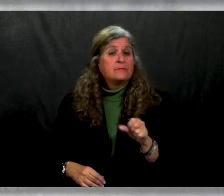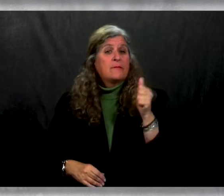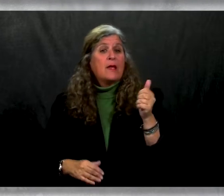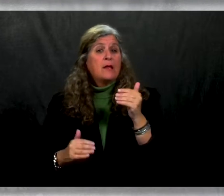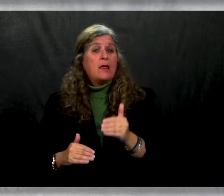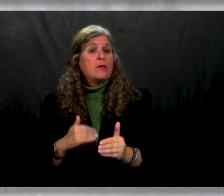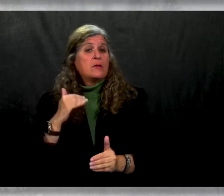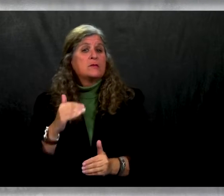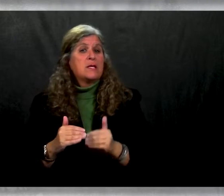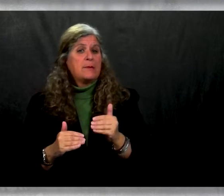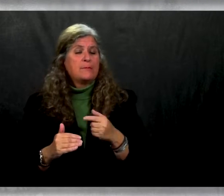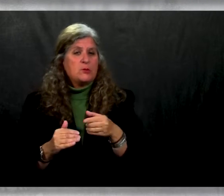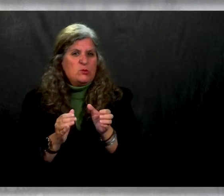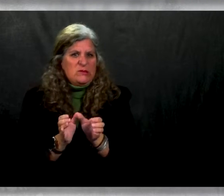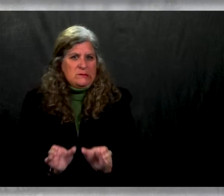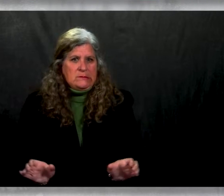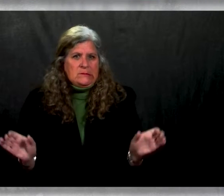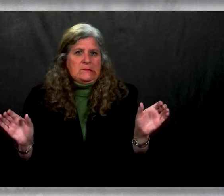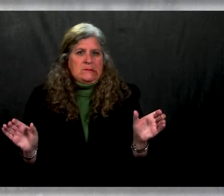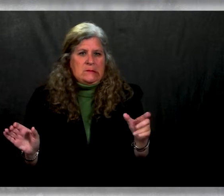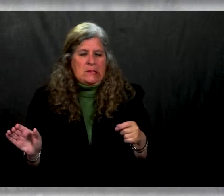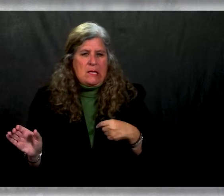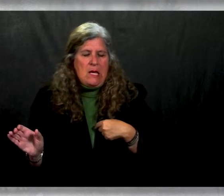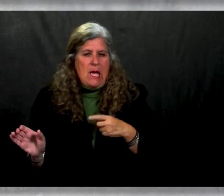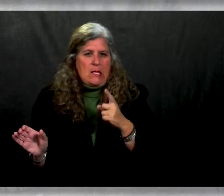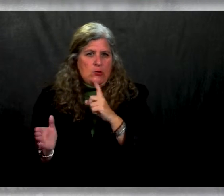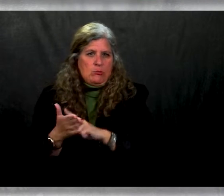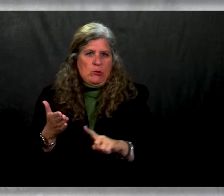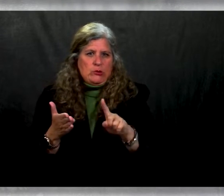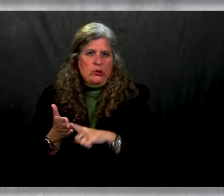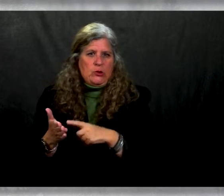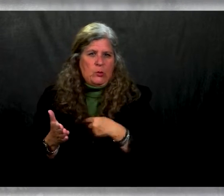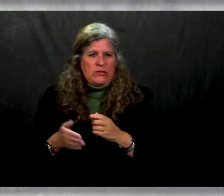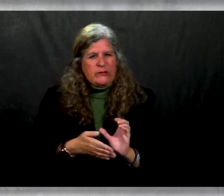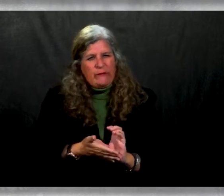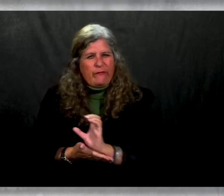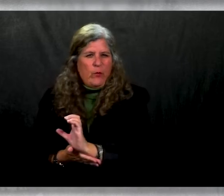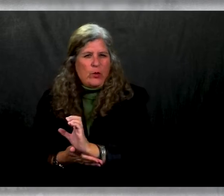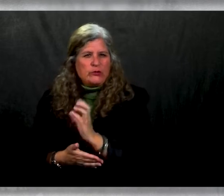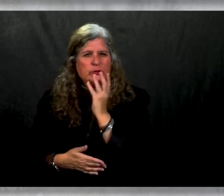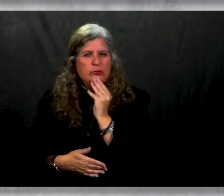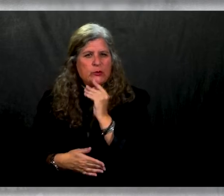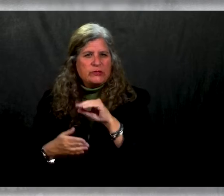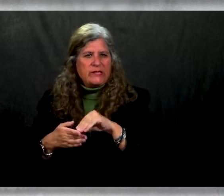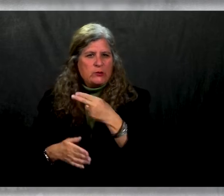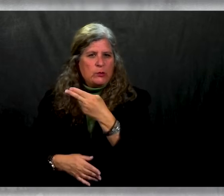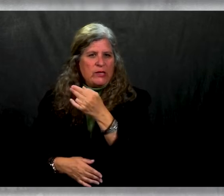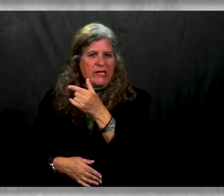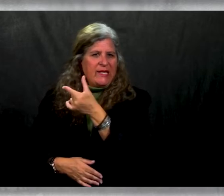and persecute was forcibly moving Jews into ghettos. Long term Nazi leadership had yet to settle on how